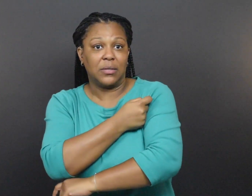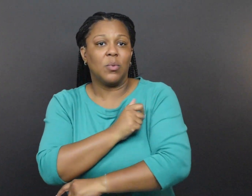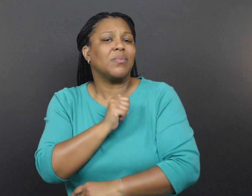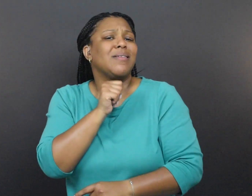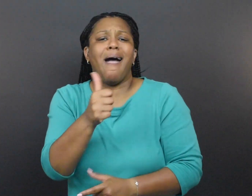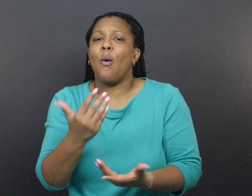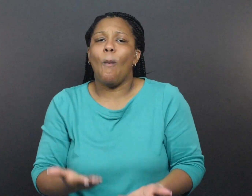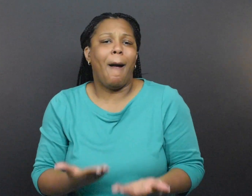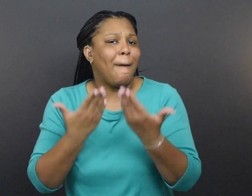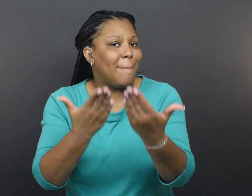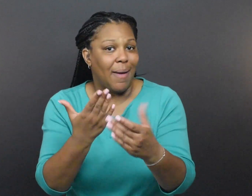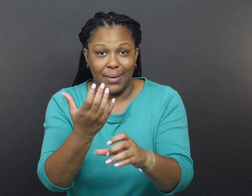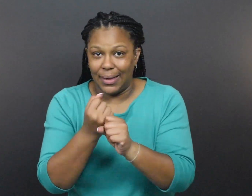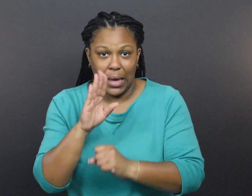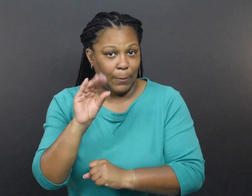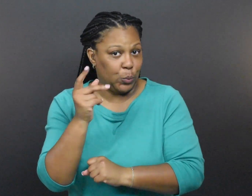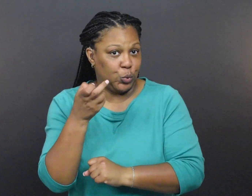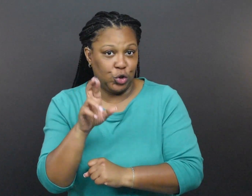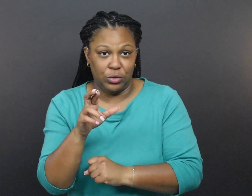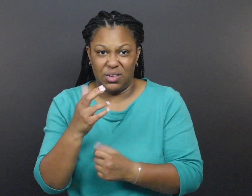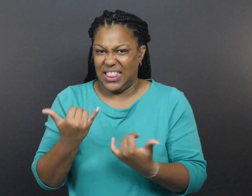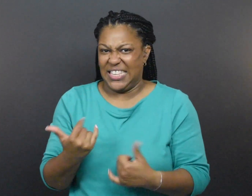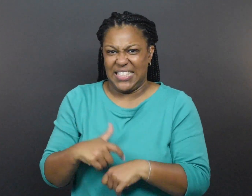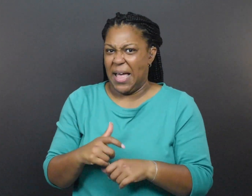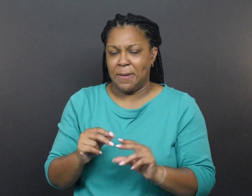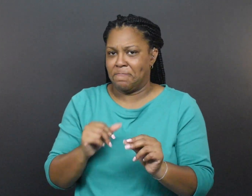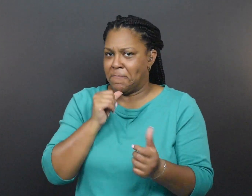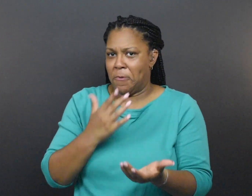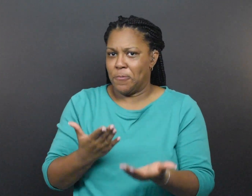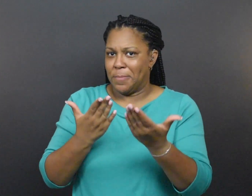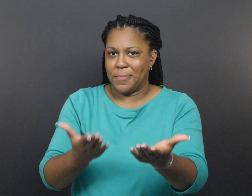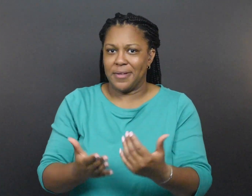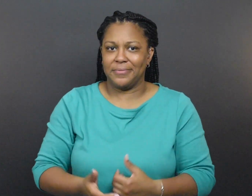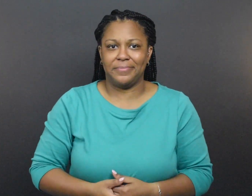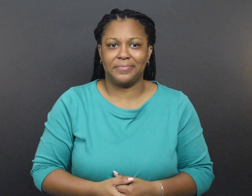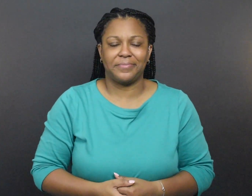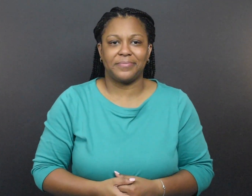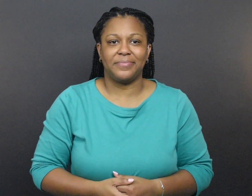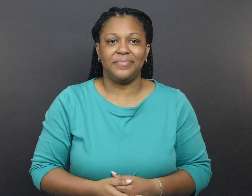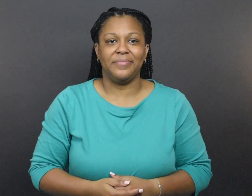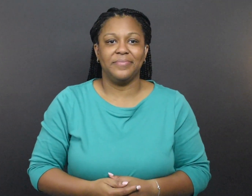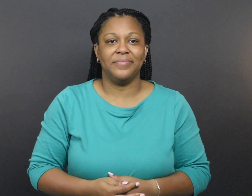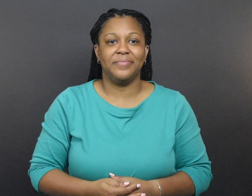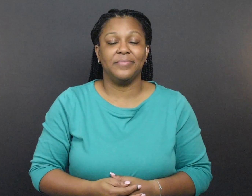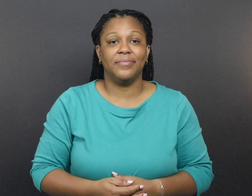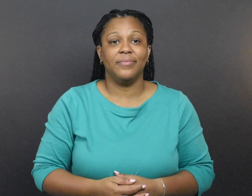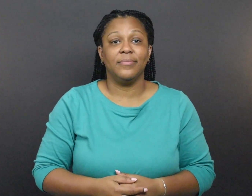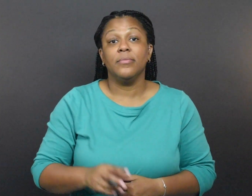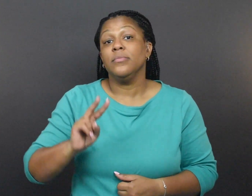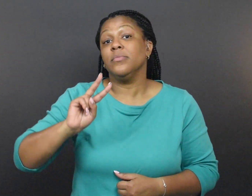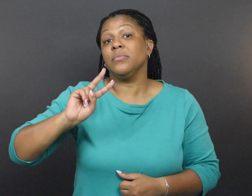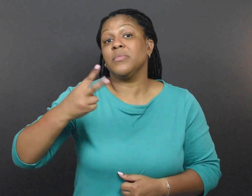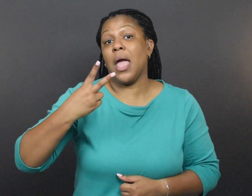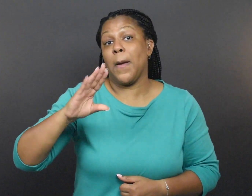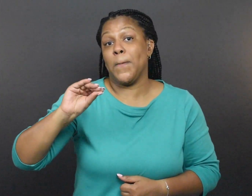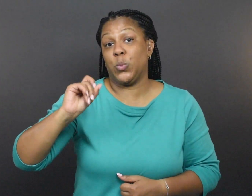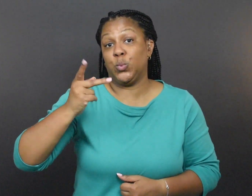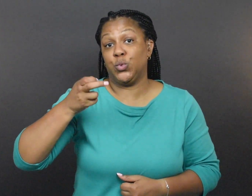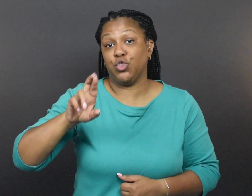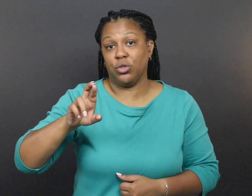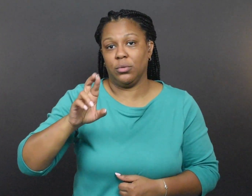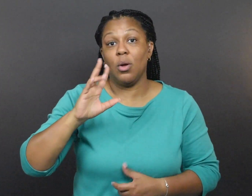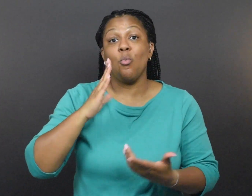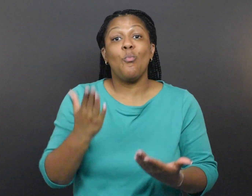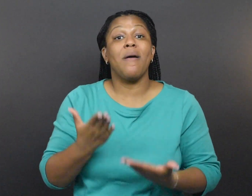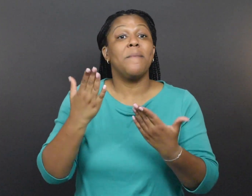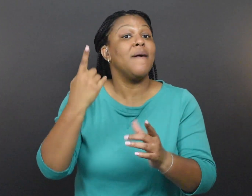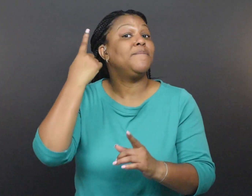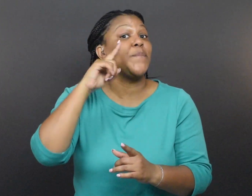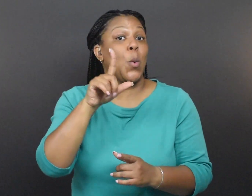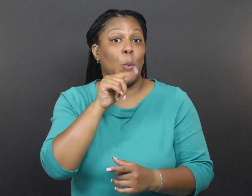are not recommended to get a booster at this time. o Second boosters are recommended for: